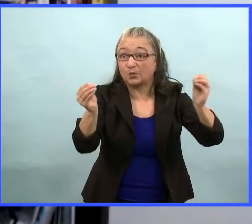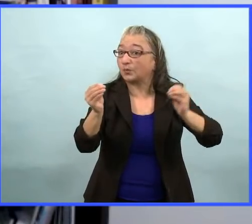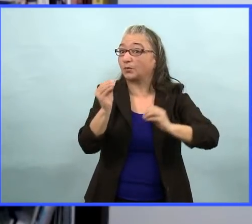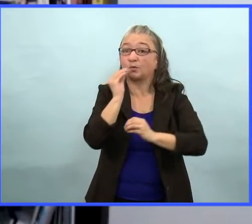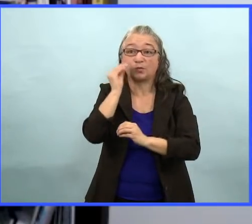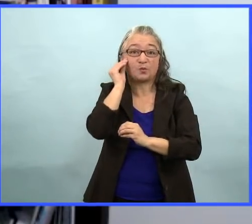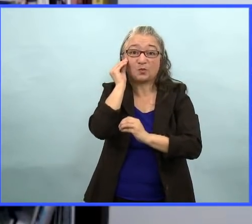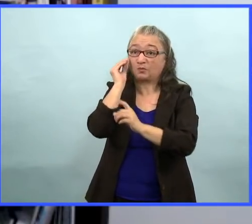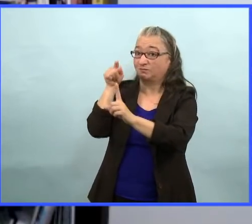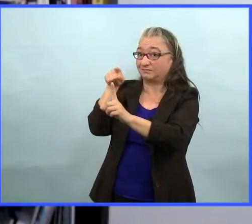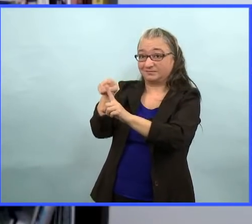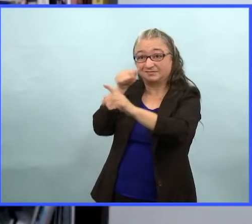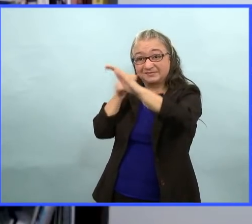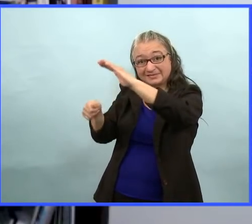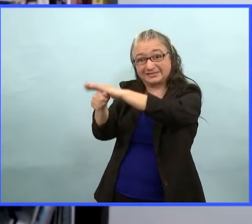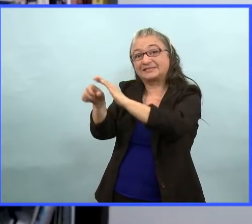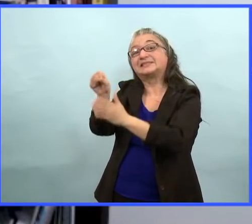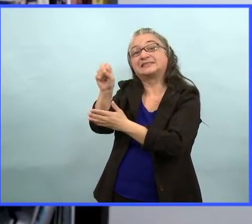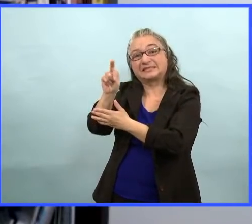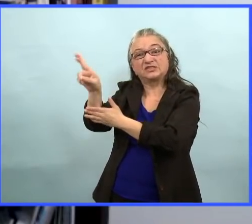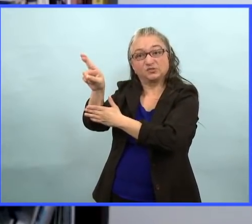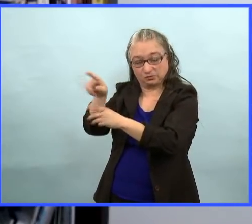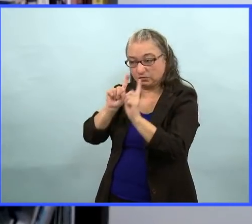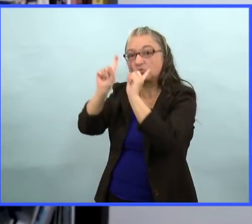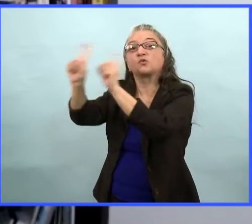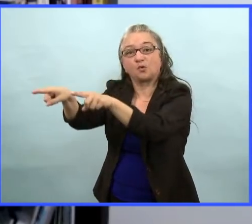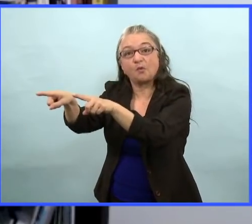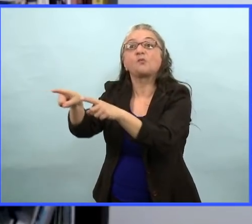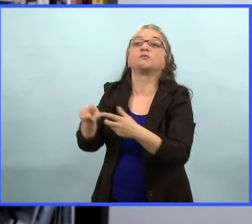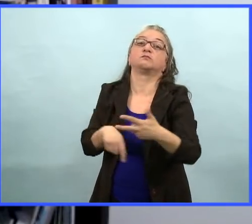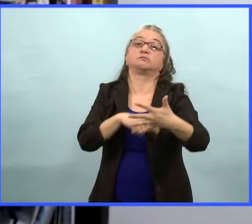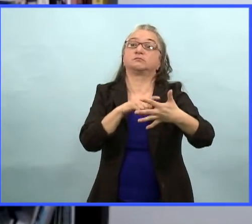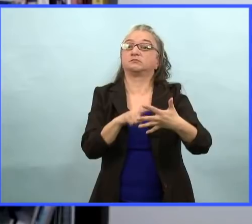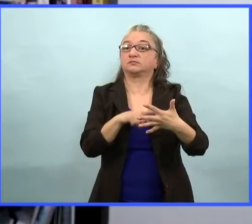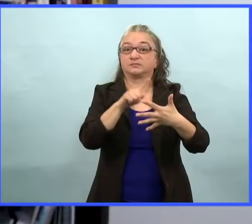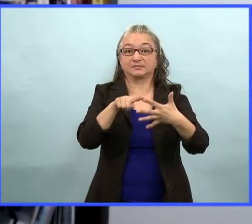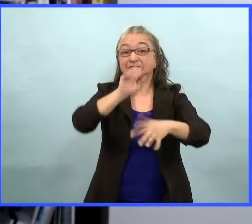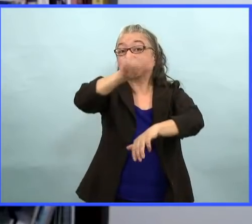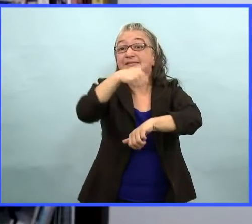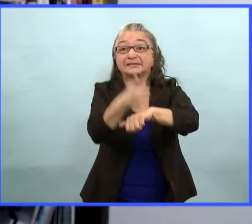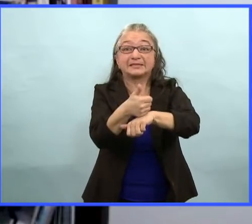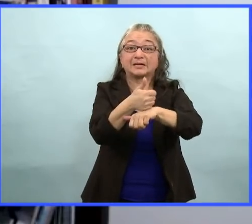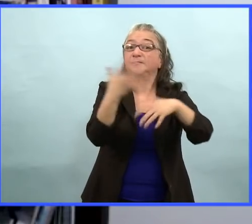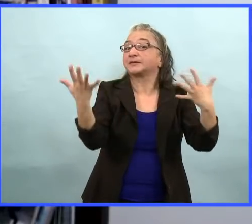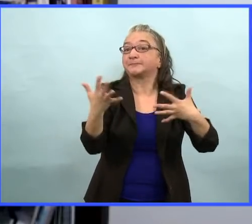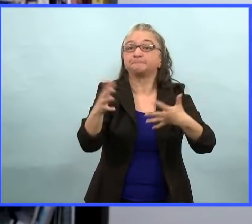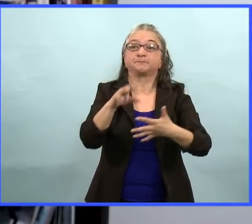shelters and operating mobile vaccine clinics in various neighborhoods around the province